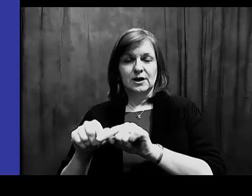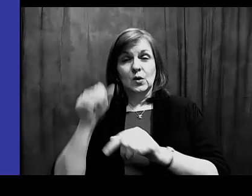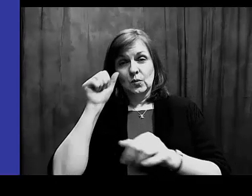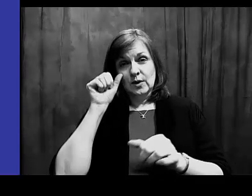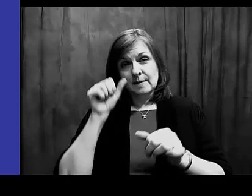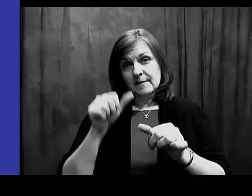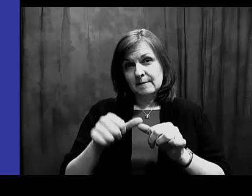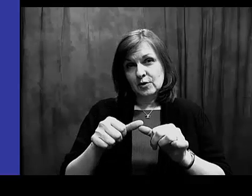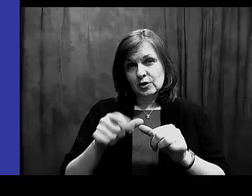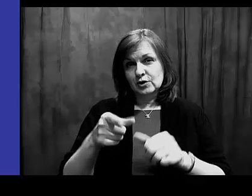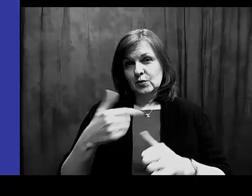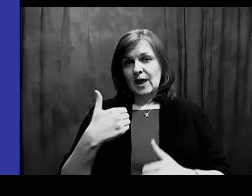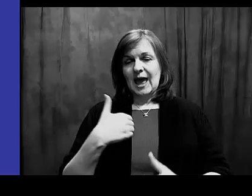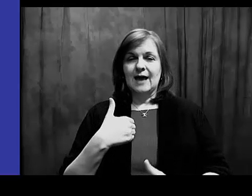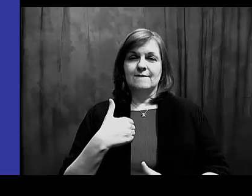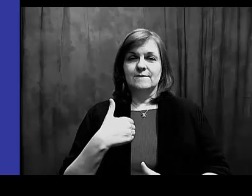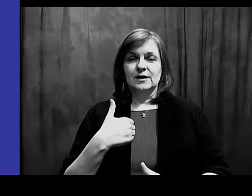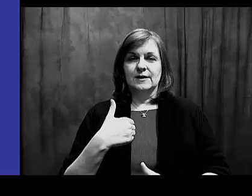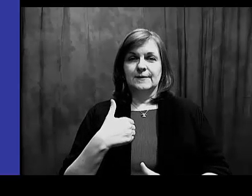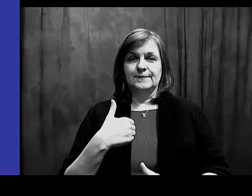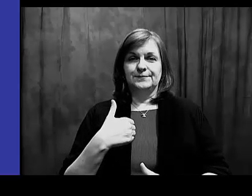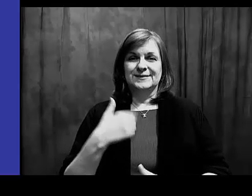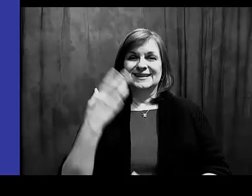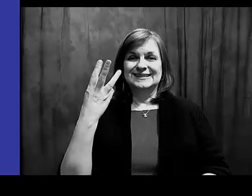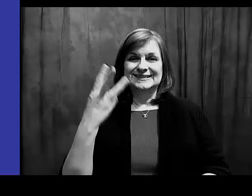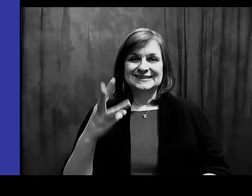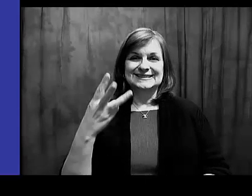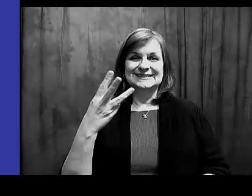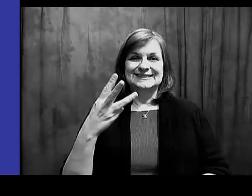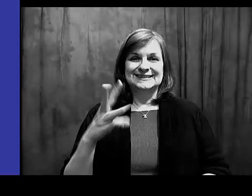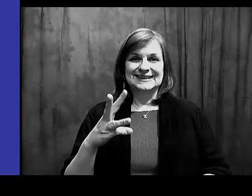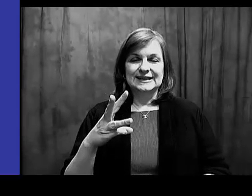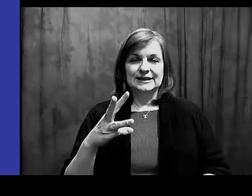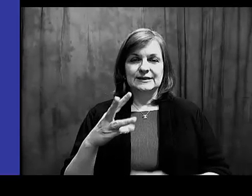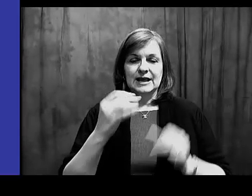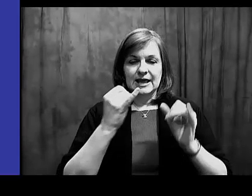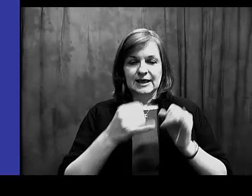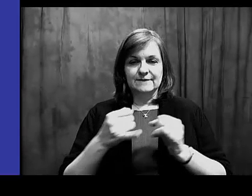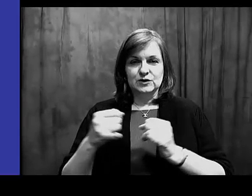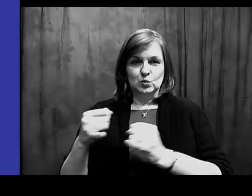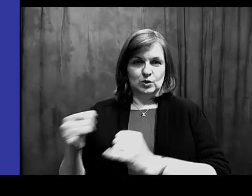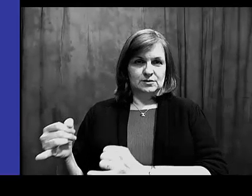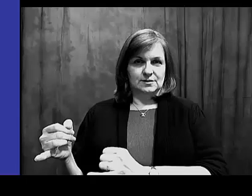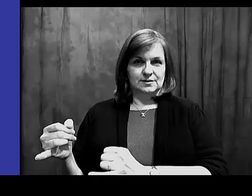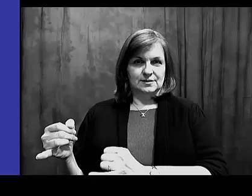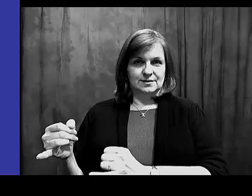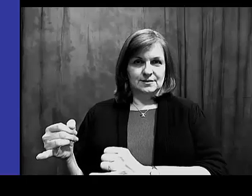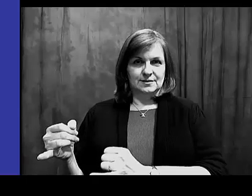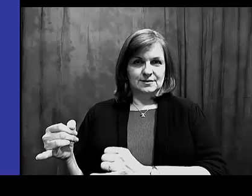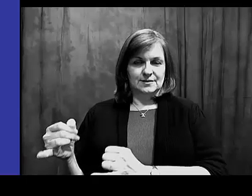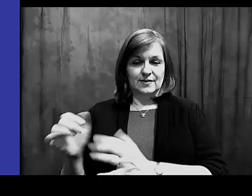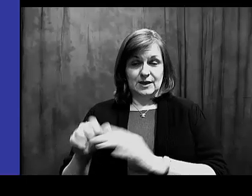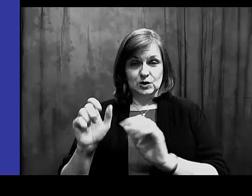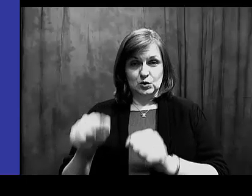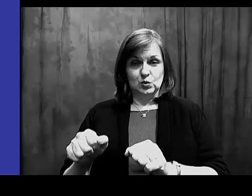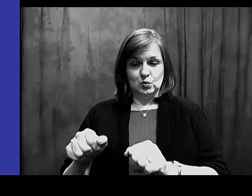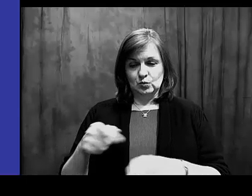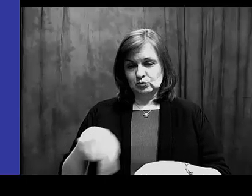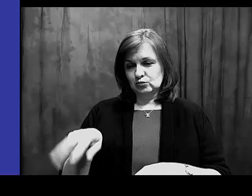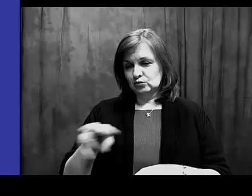so keep in mind that means that you need to have 16 individuals